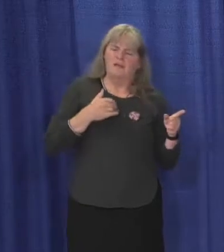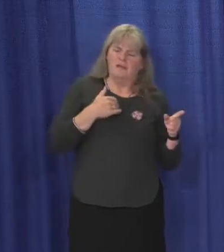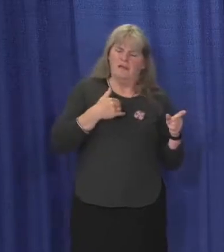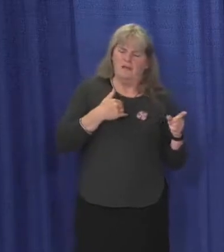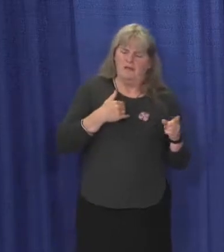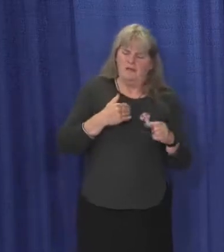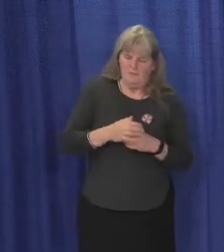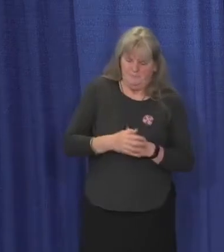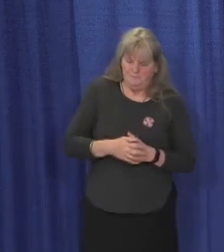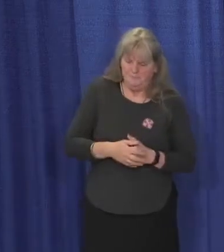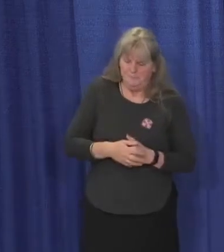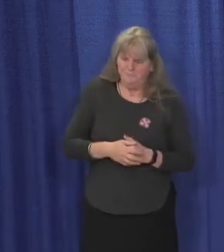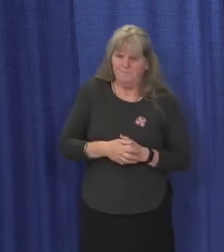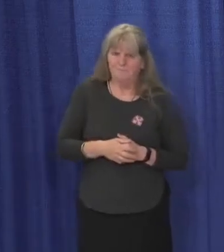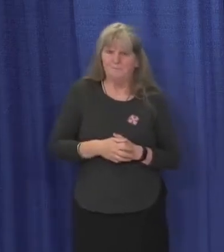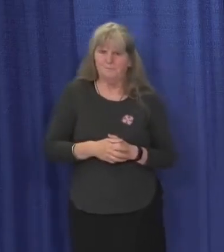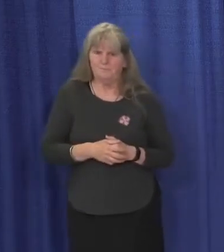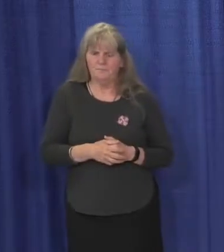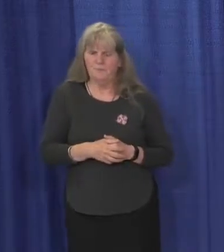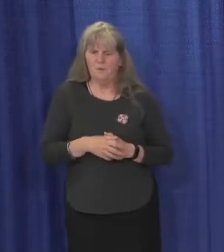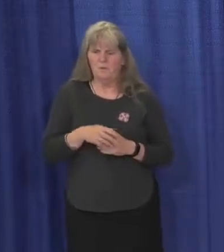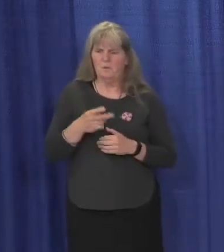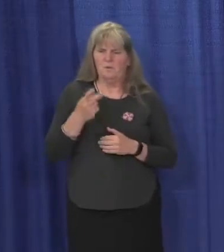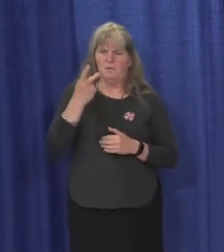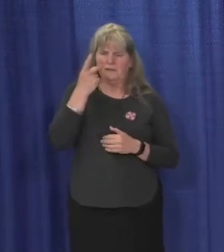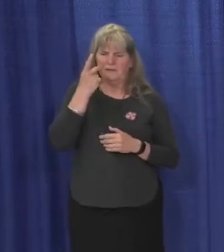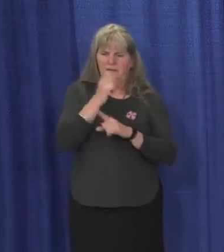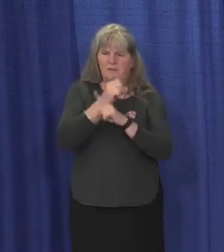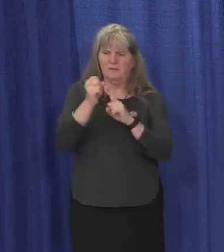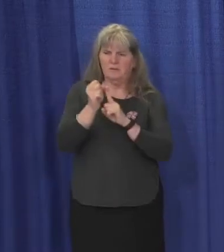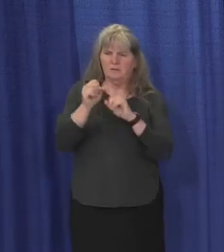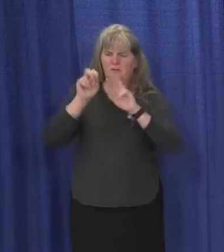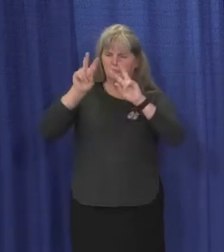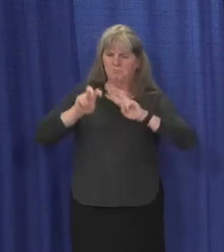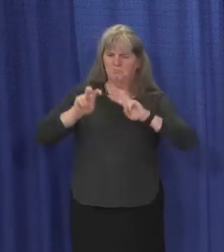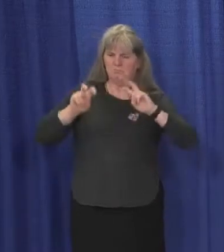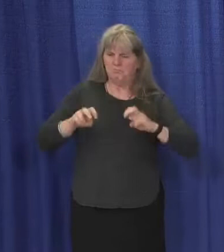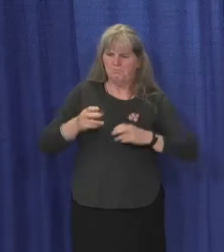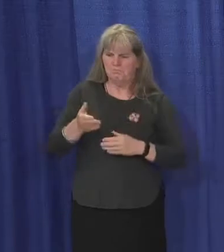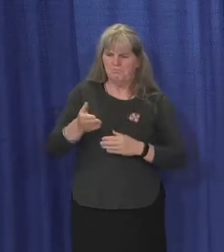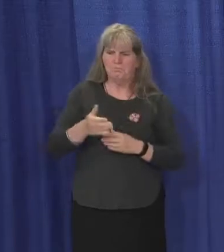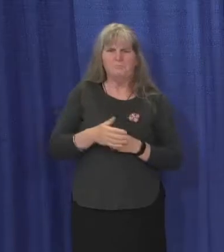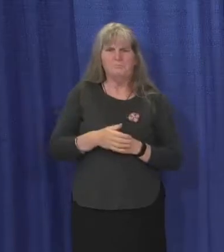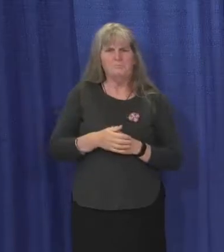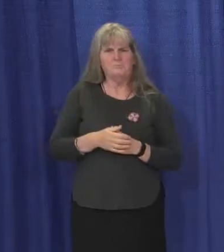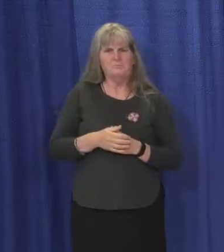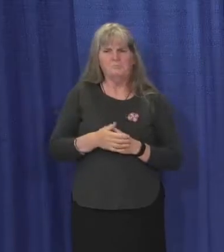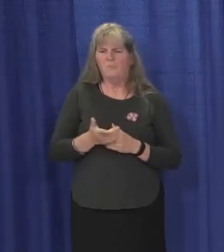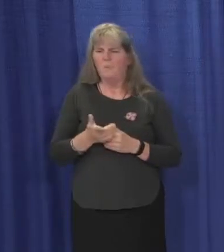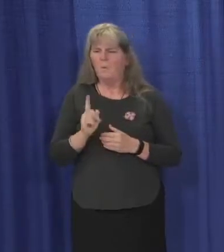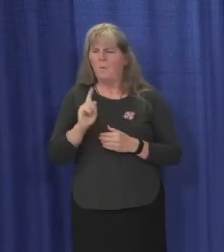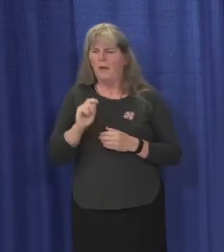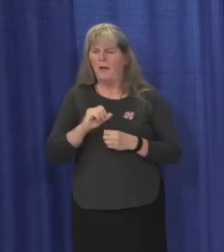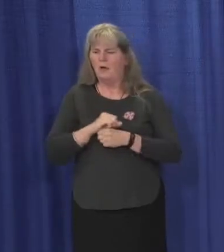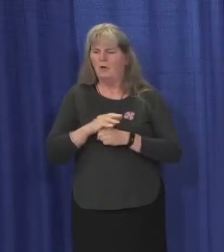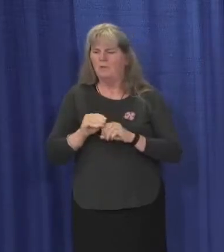We have a series of layers but we need to treat what we see and I think part of it is where